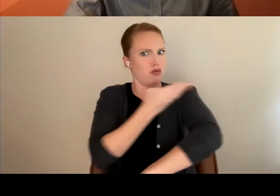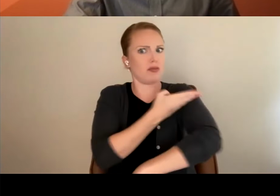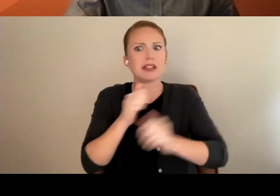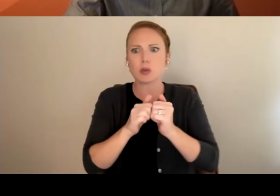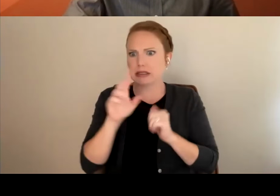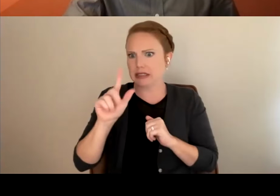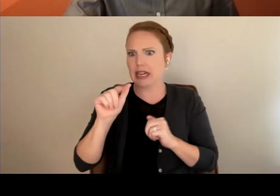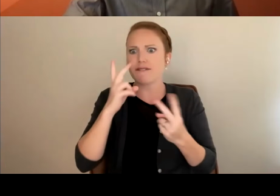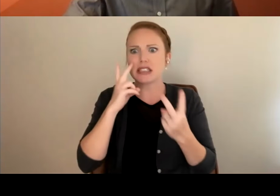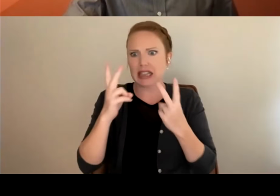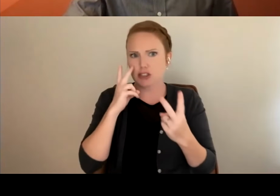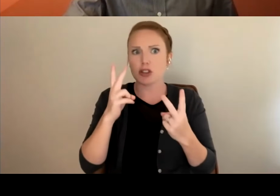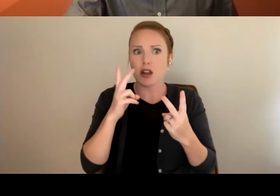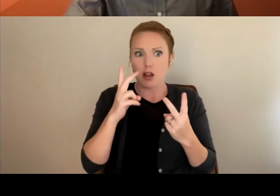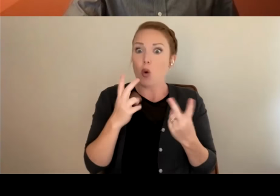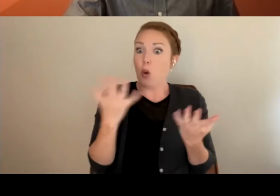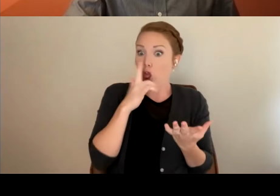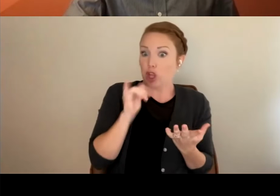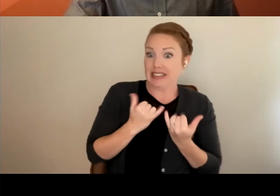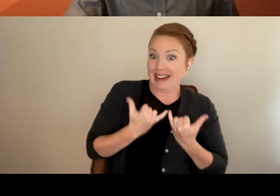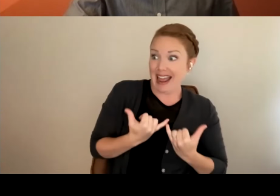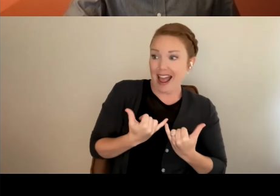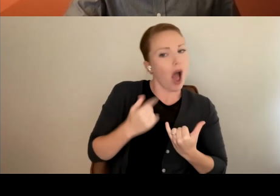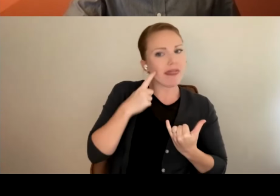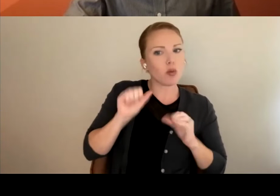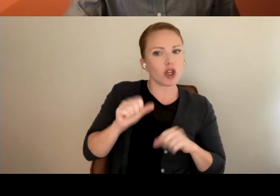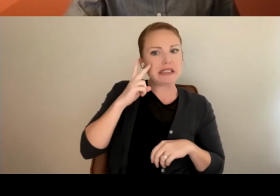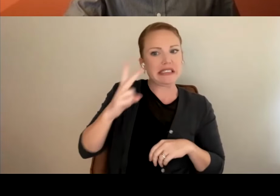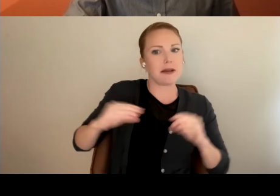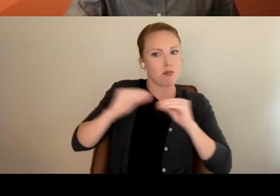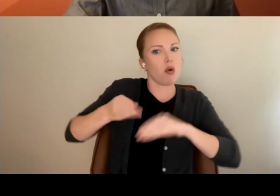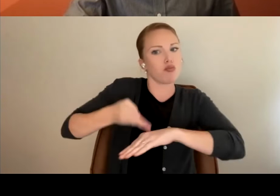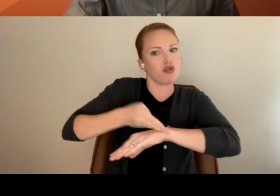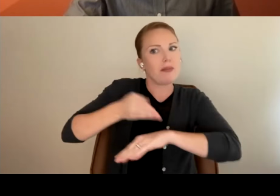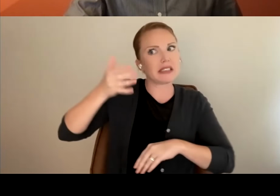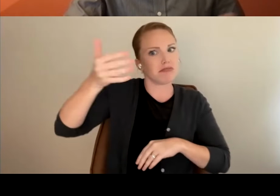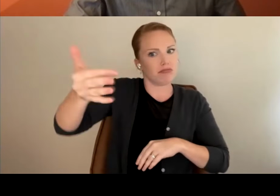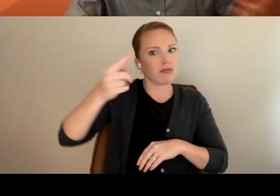in the state of it. And so with that thought in mind let's think about this and I want